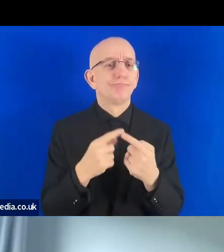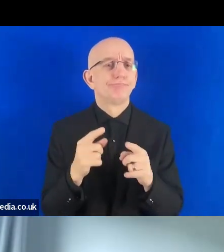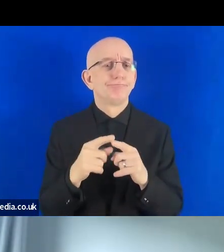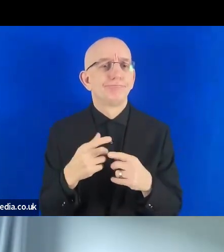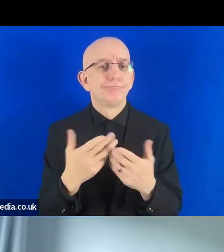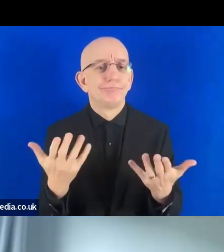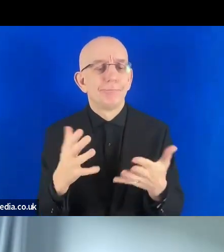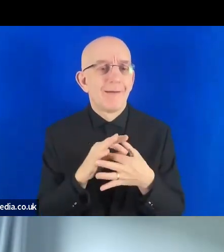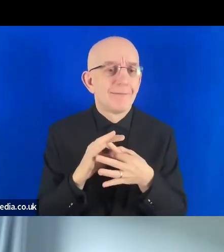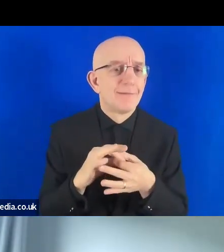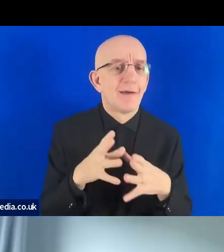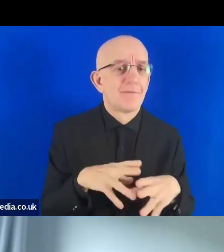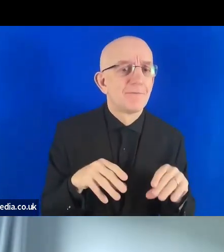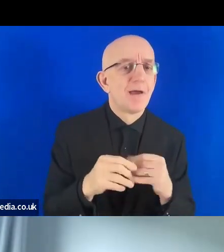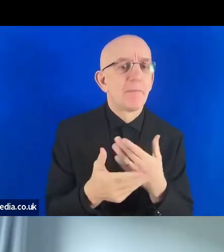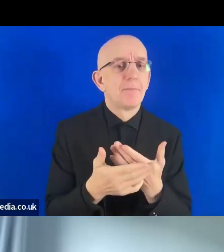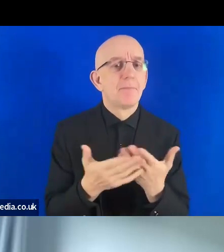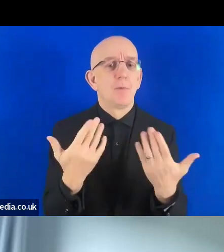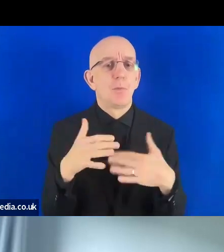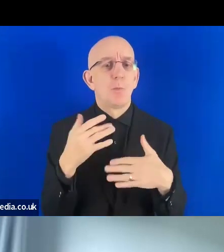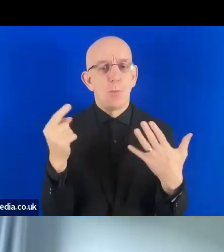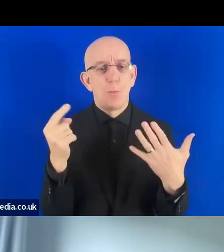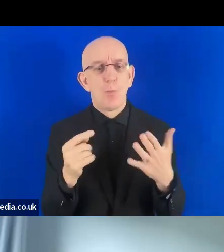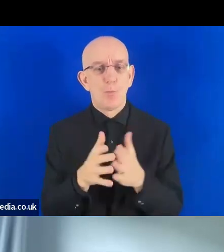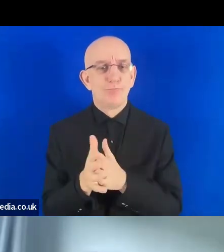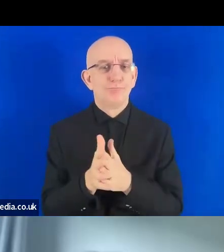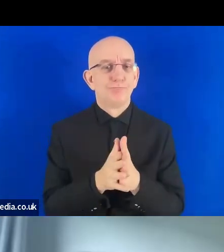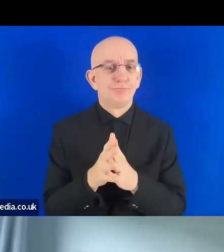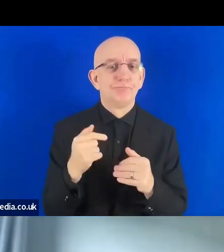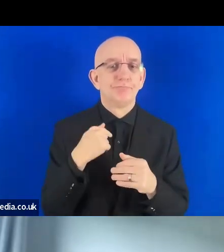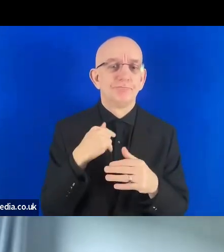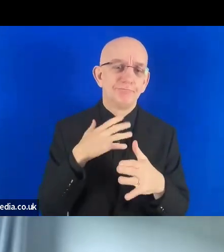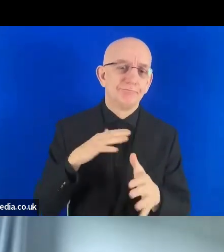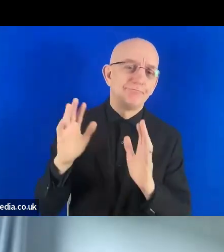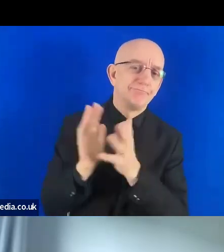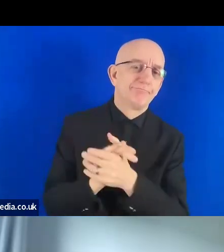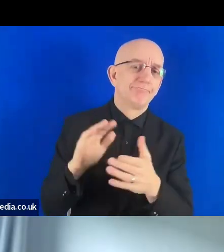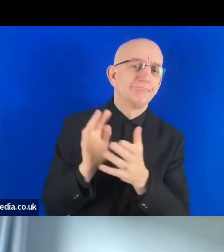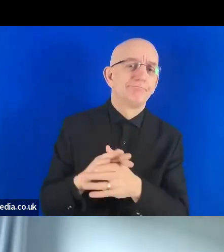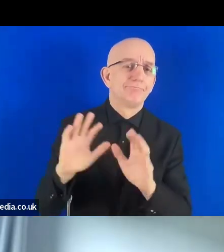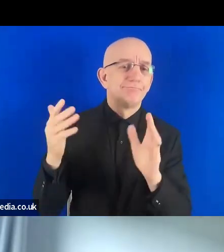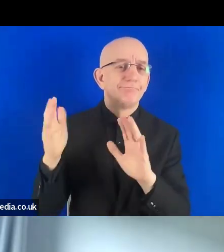And I just want to shout out to our colleagues who have managed to answer almost 80 questions by now.